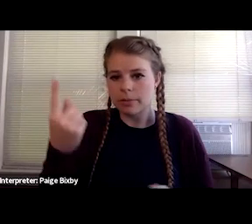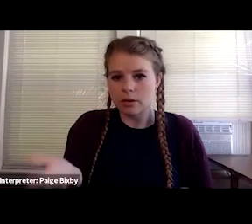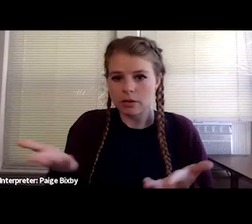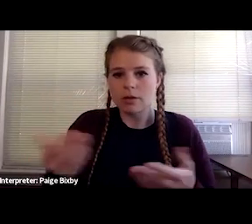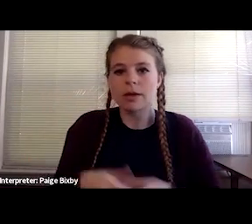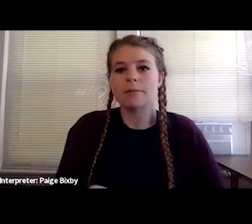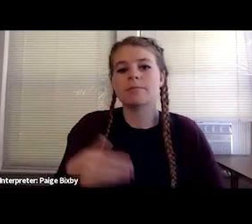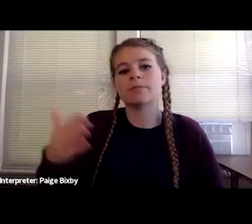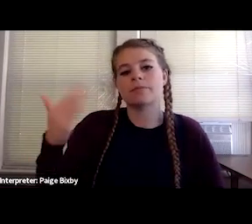Next slide please.